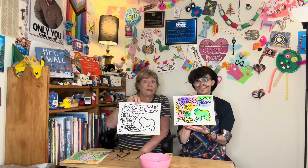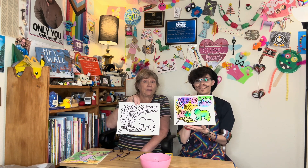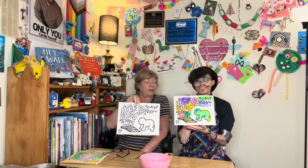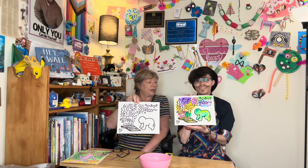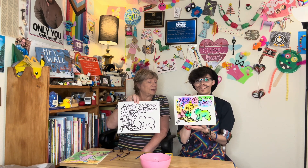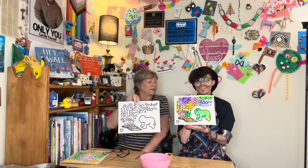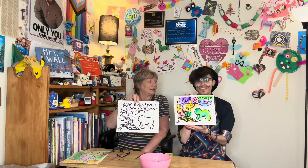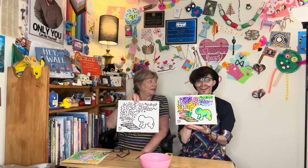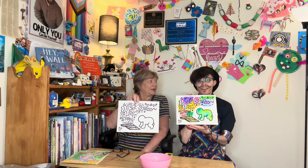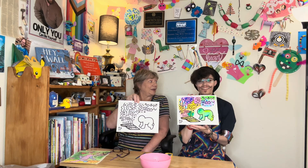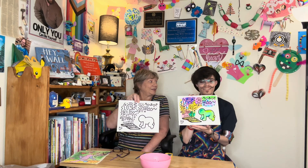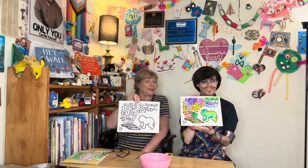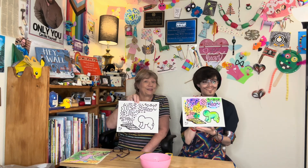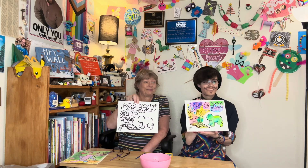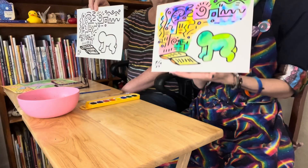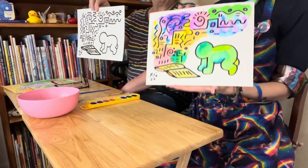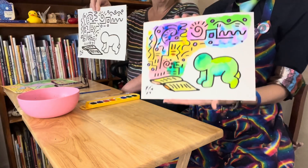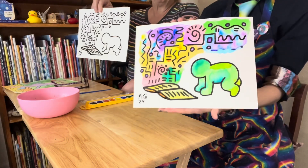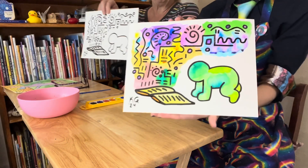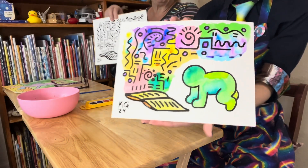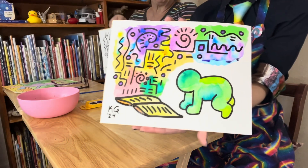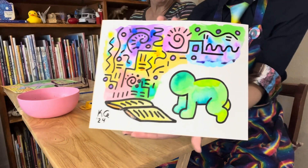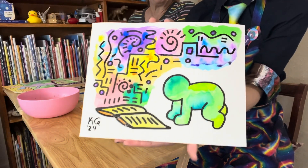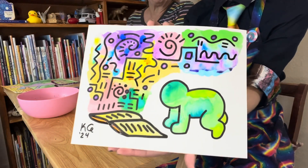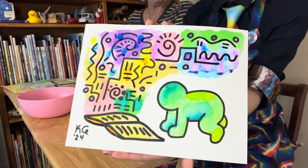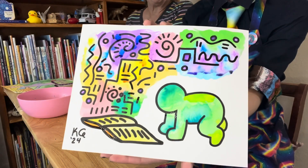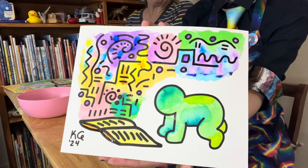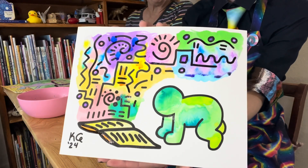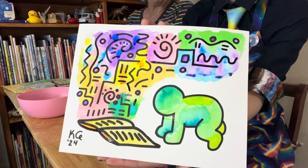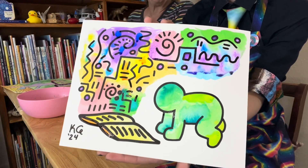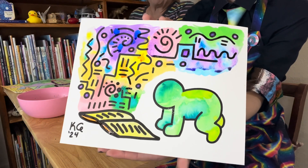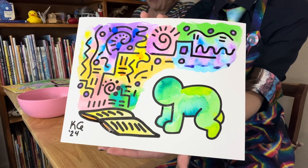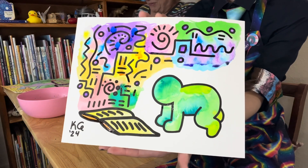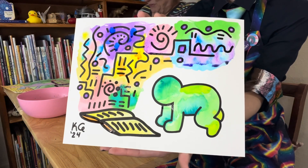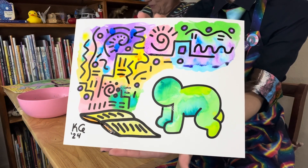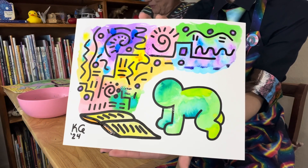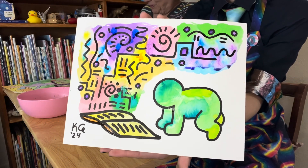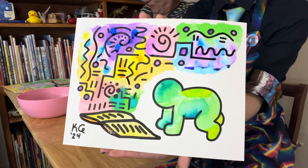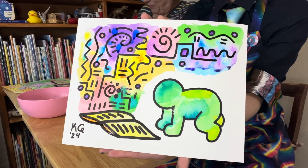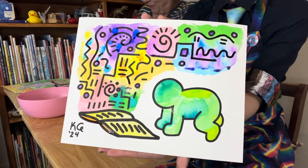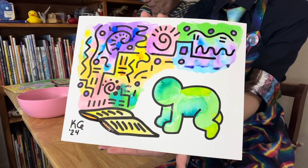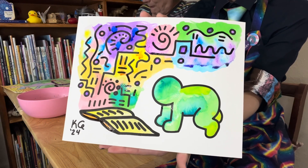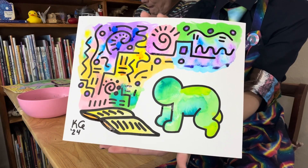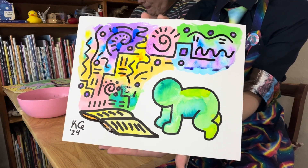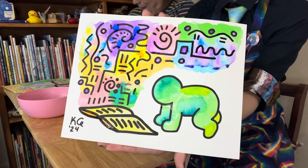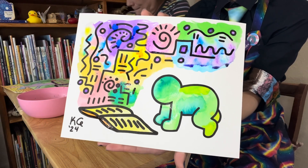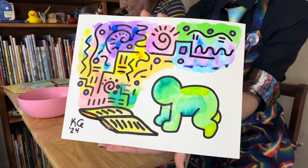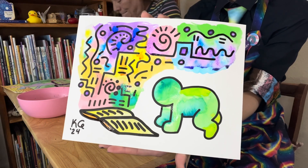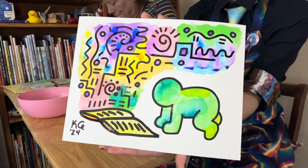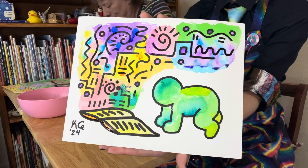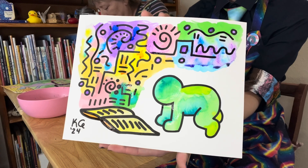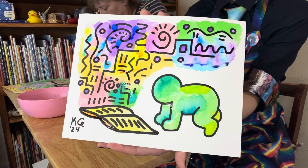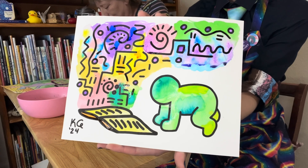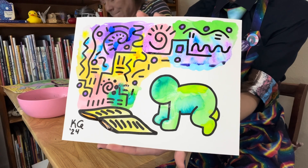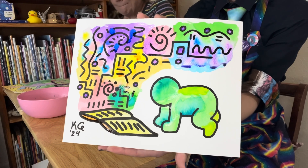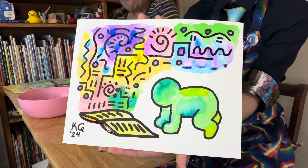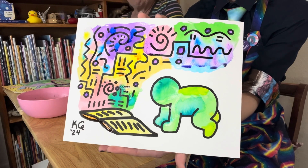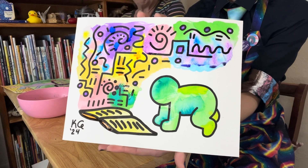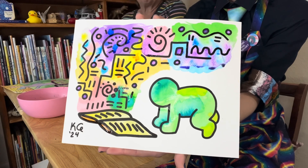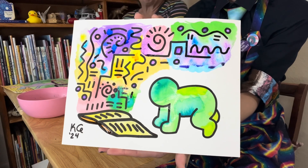nine minutes! KAI: Yeah! BARB: That's awesome! KAI: This is the final... Final Mx. Kai